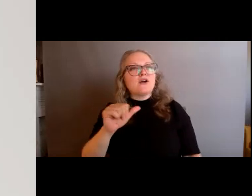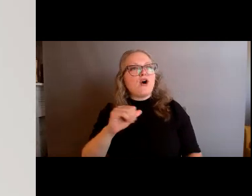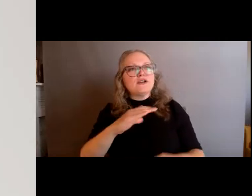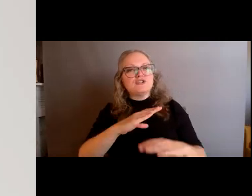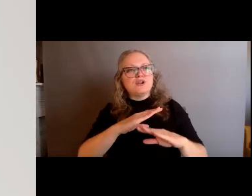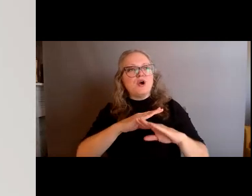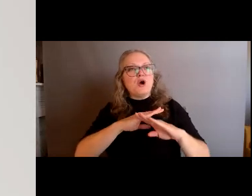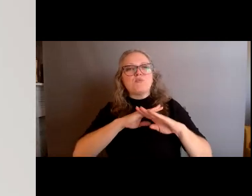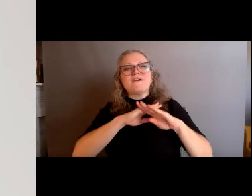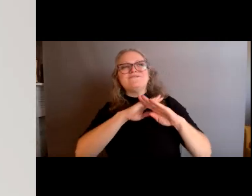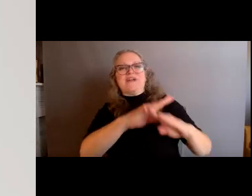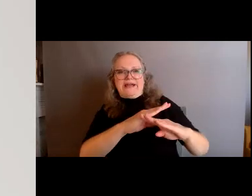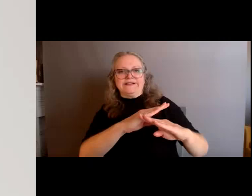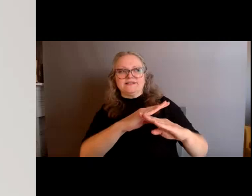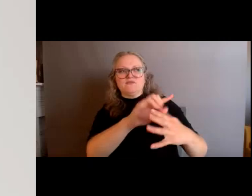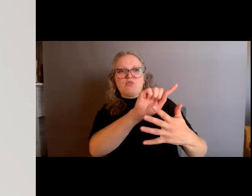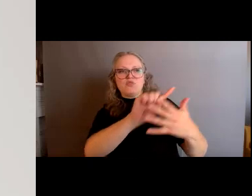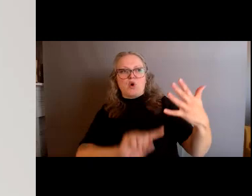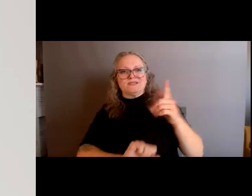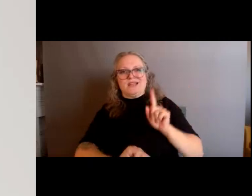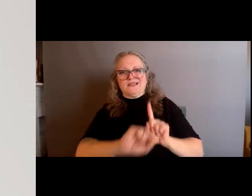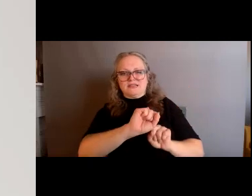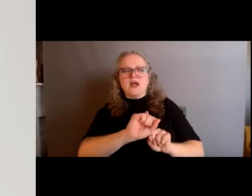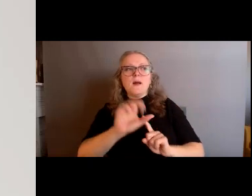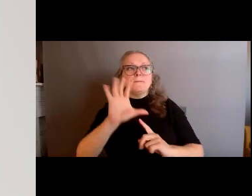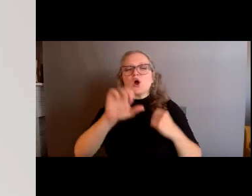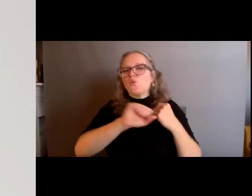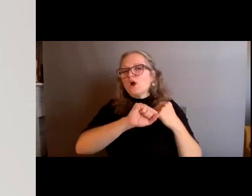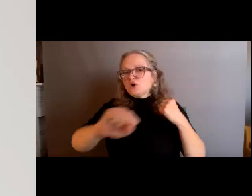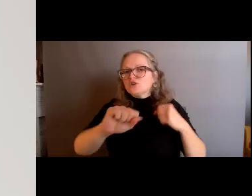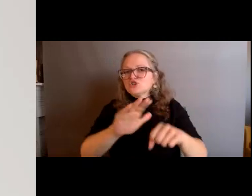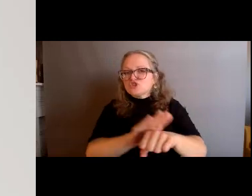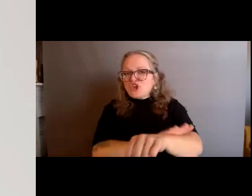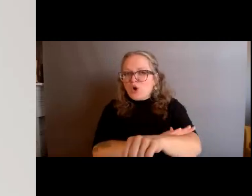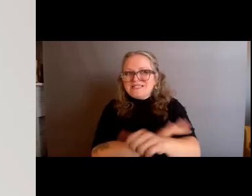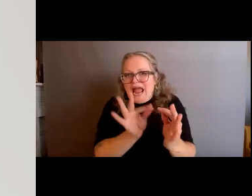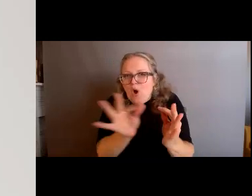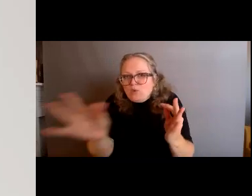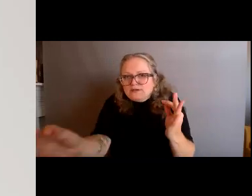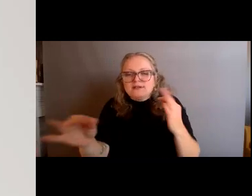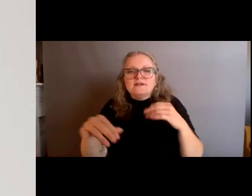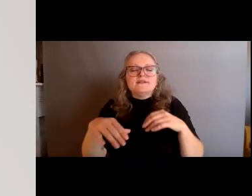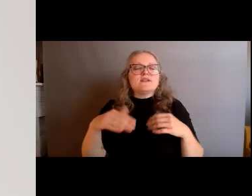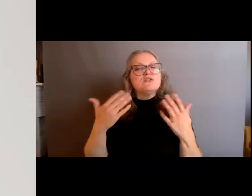Going to slow it down from having those things. So yeah, you you just want to get it.